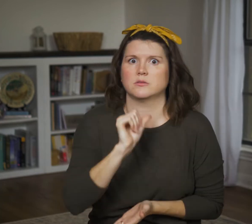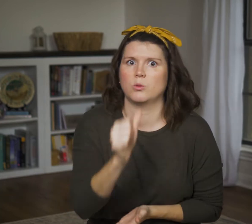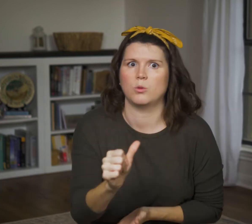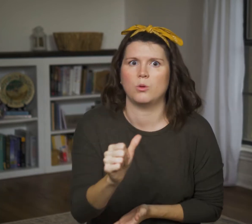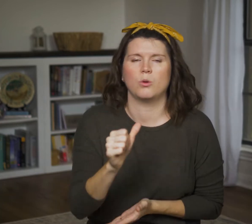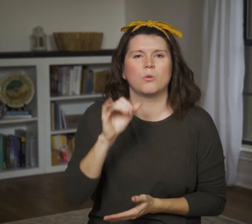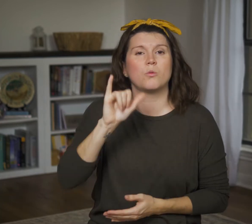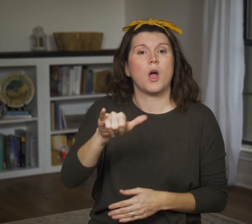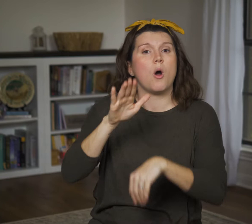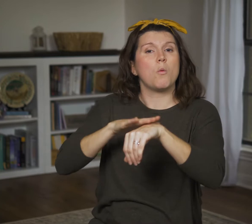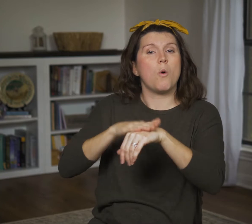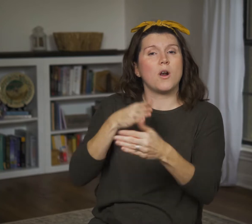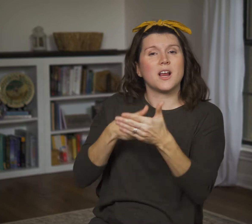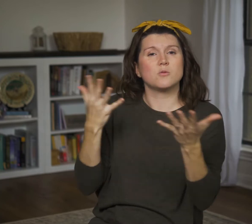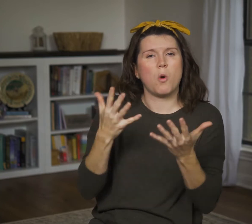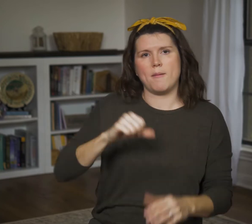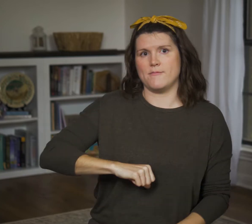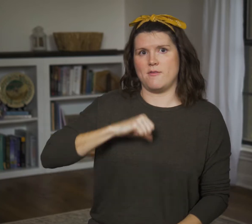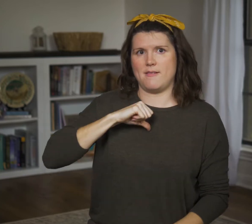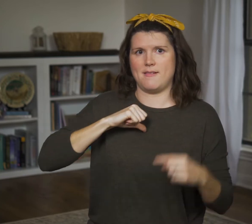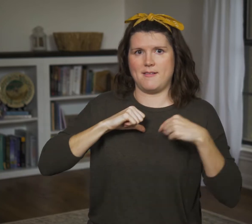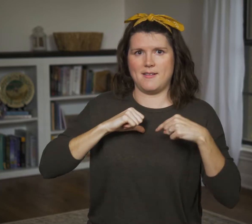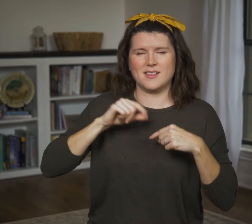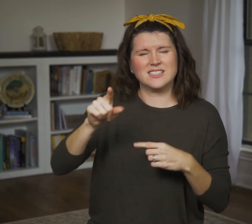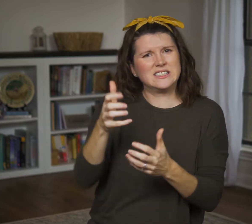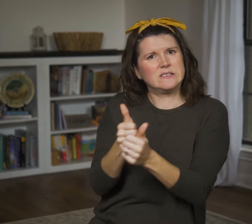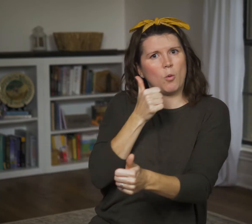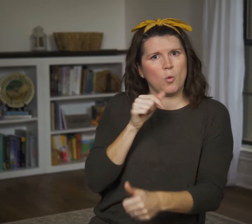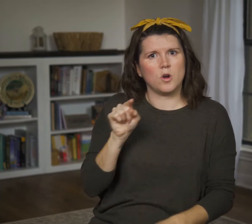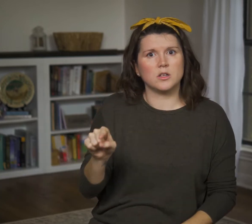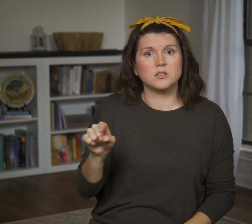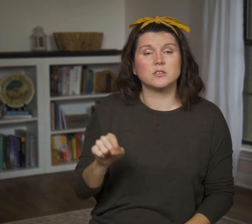This is a warning against pride in their own efforts.